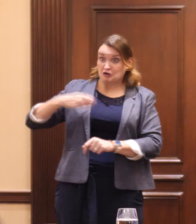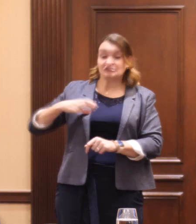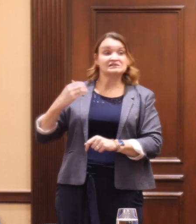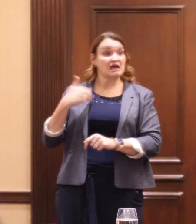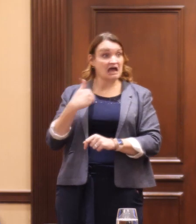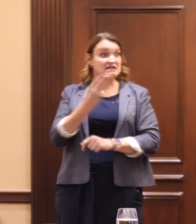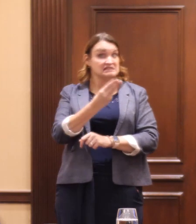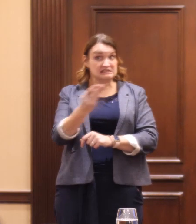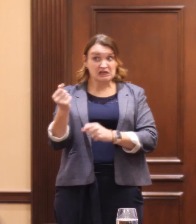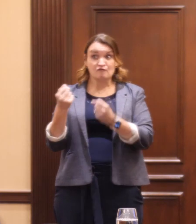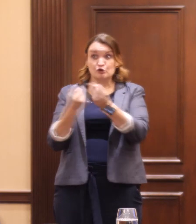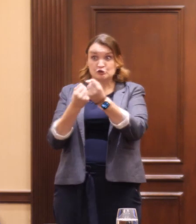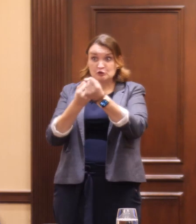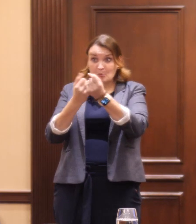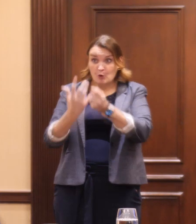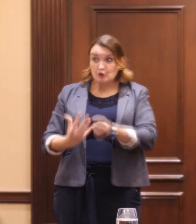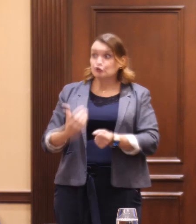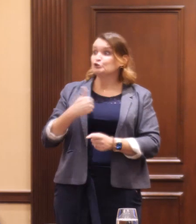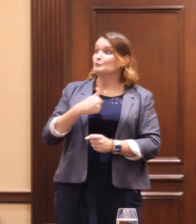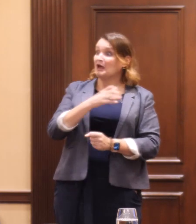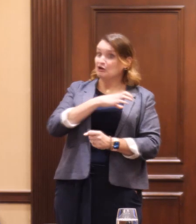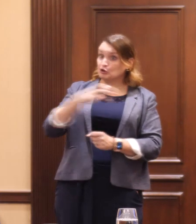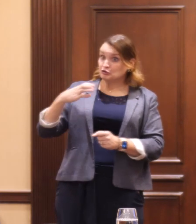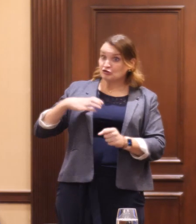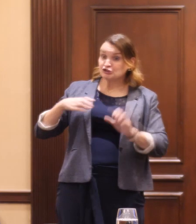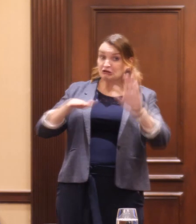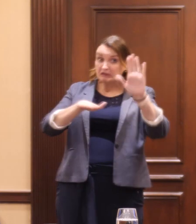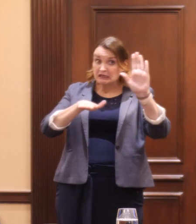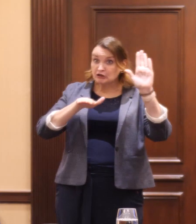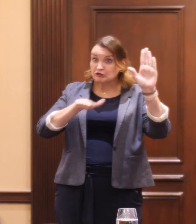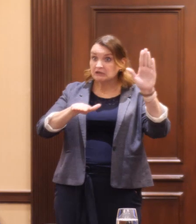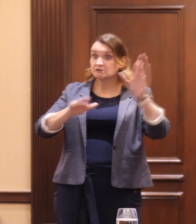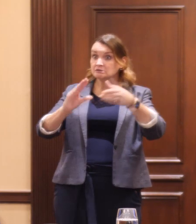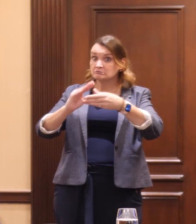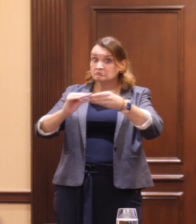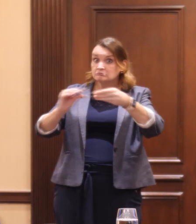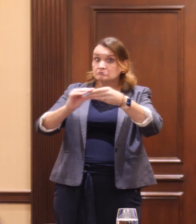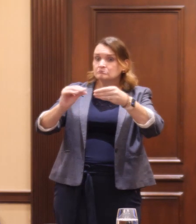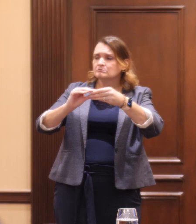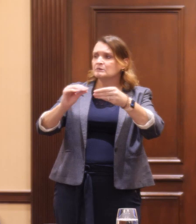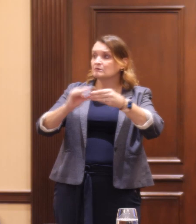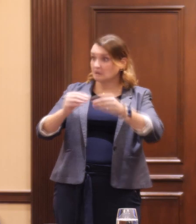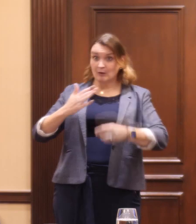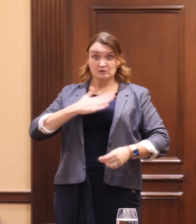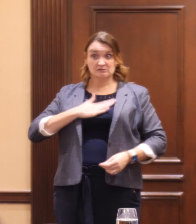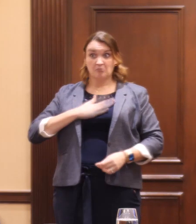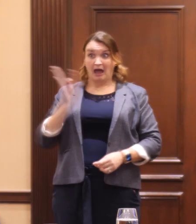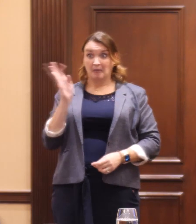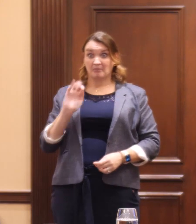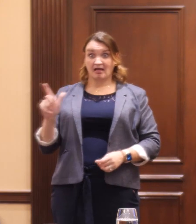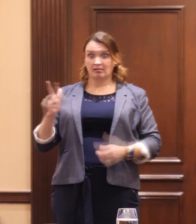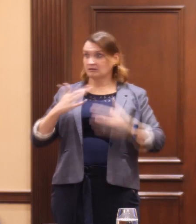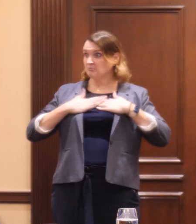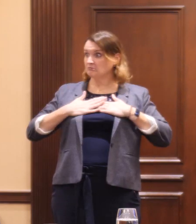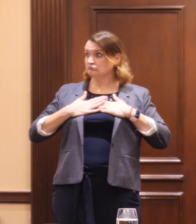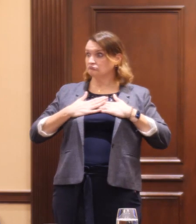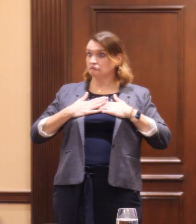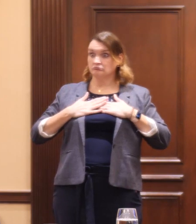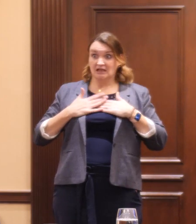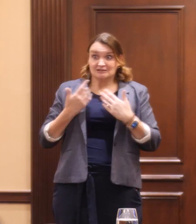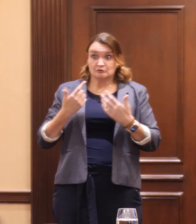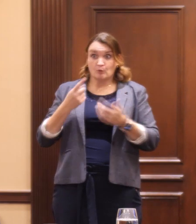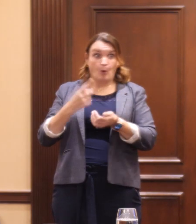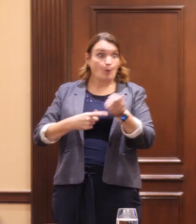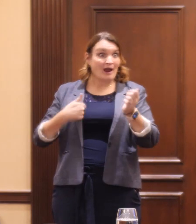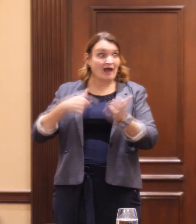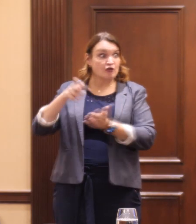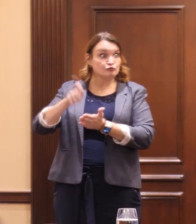there were Congressional hearings and and it was my bill; it was just what I wrote, with